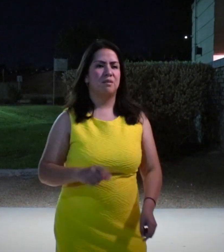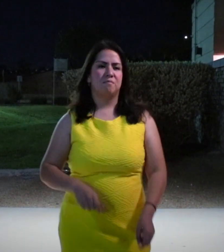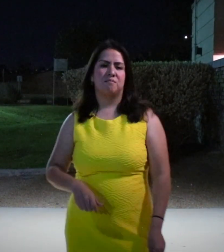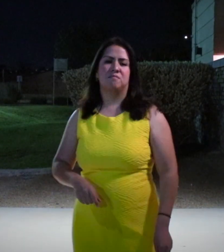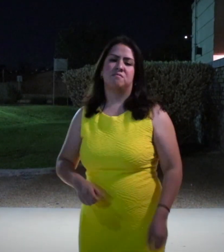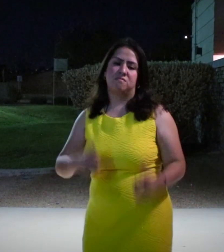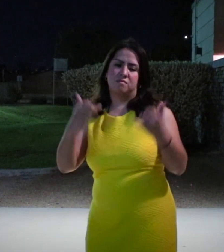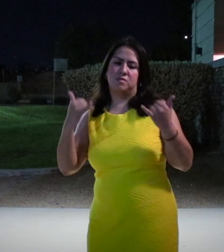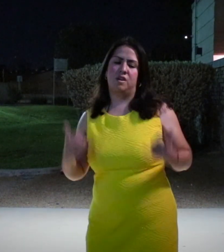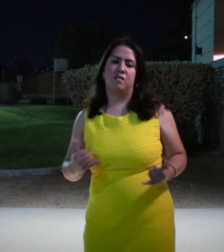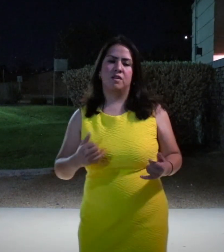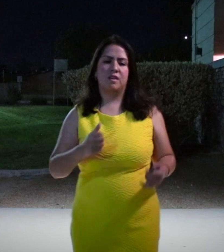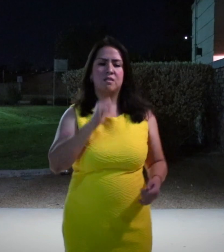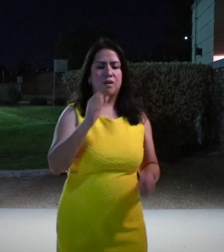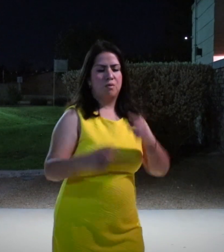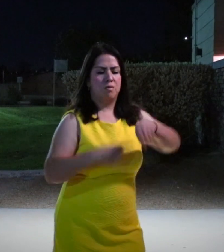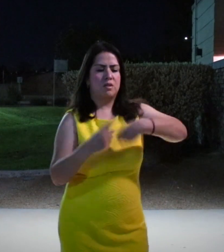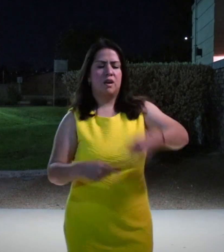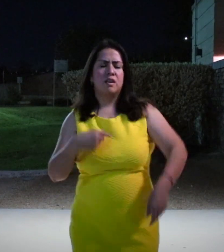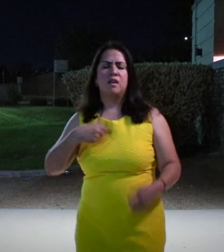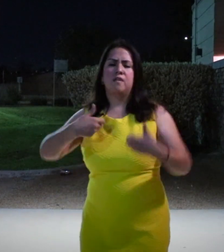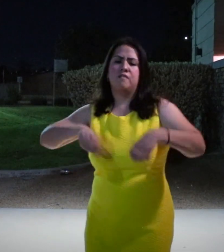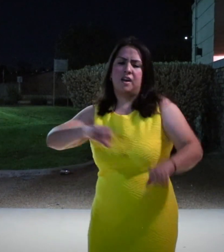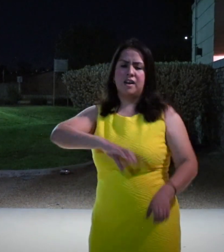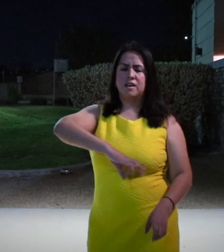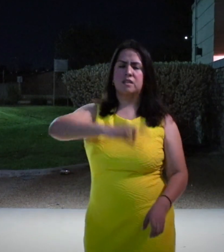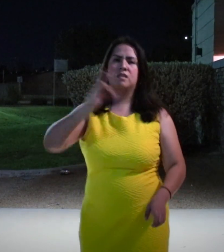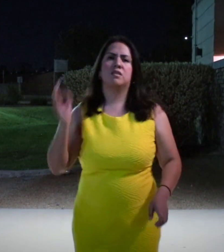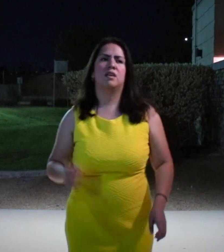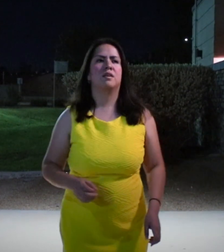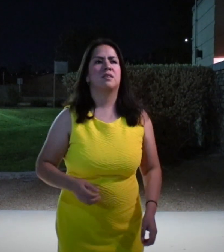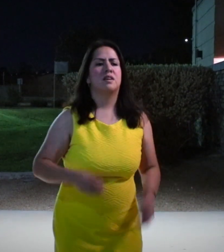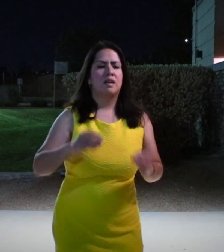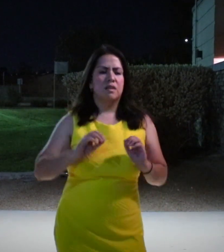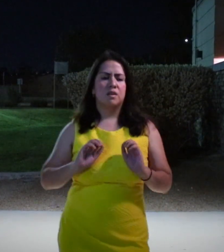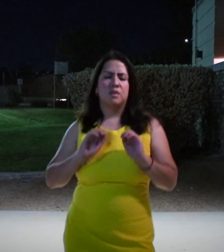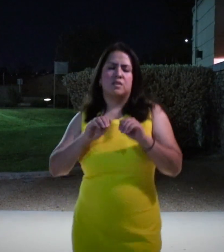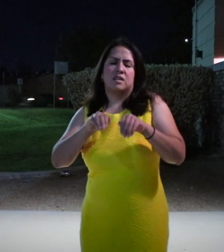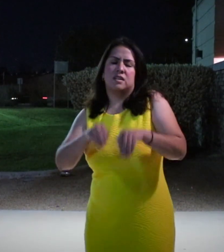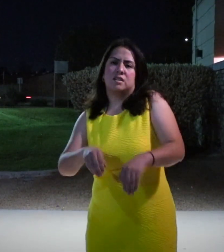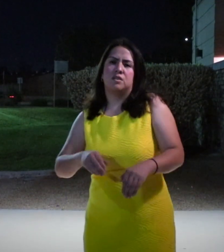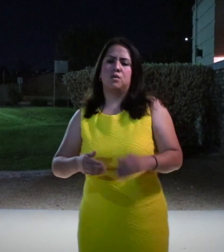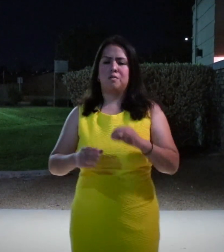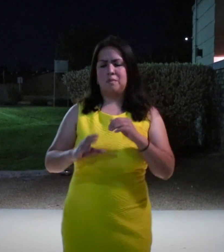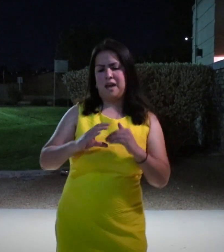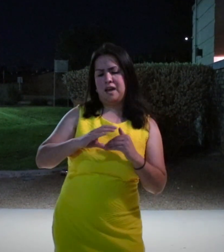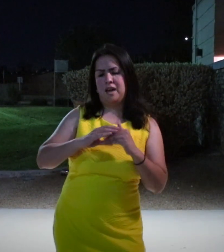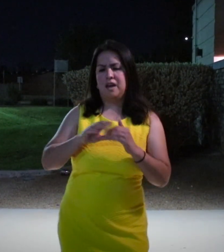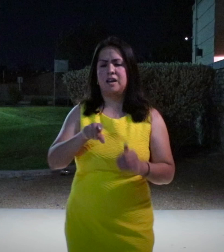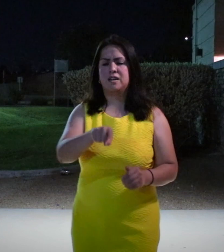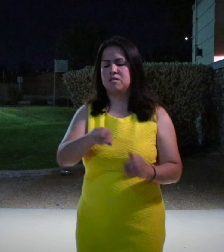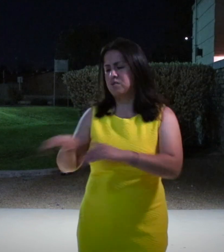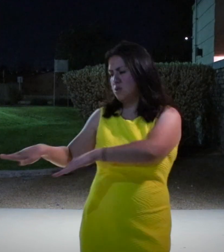But now you're not around And I'm just trying to find Something else to fill the empty spaces you left behind